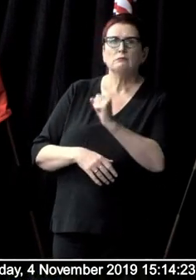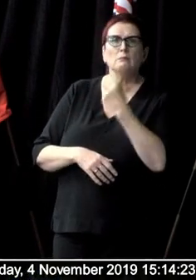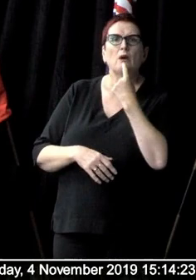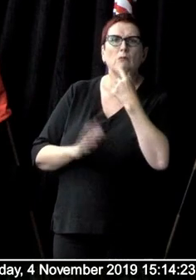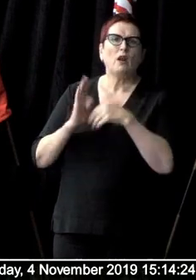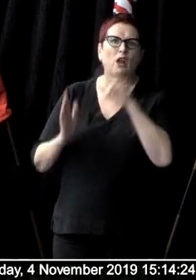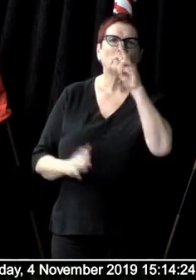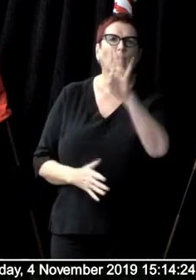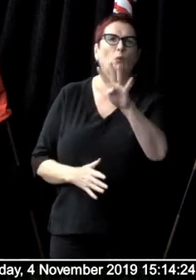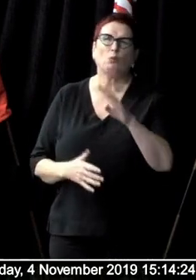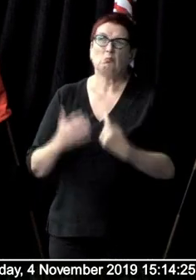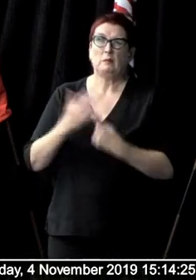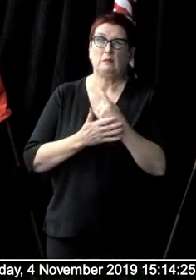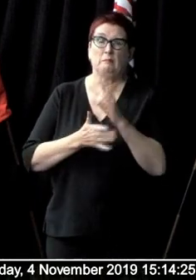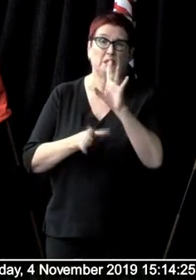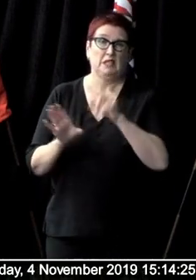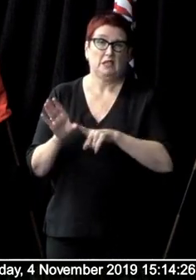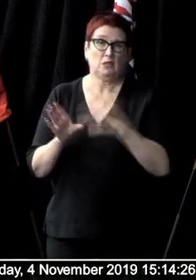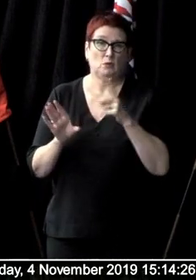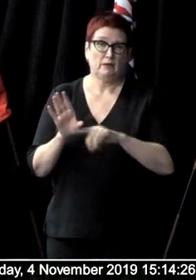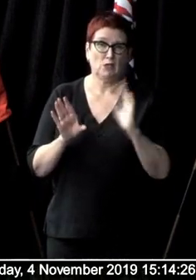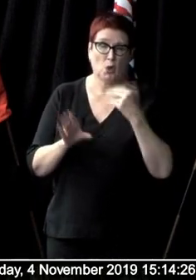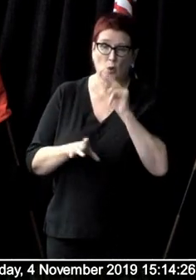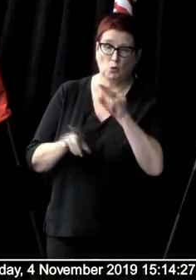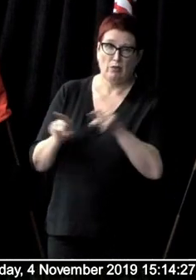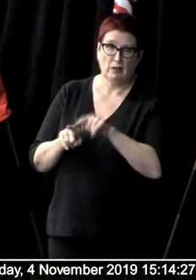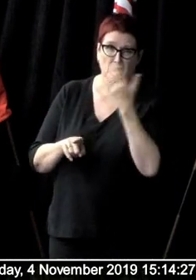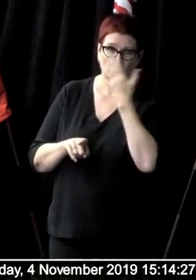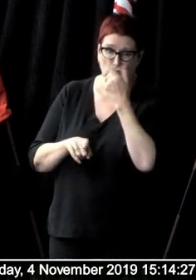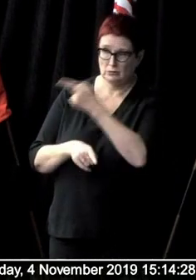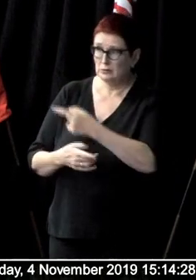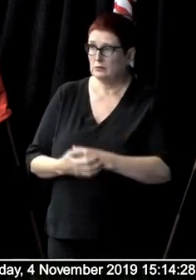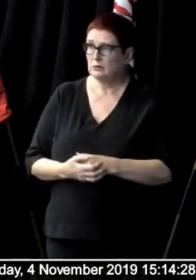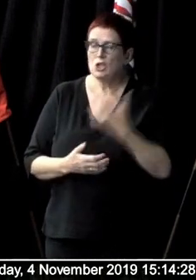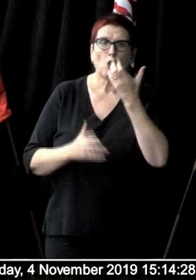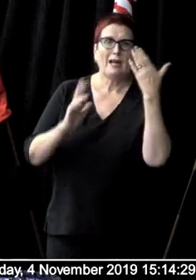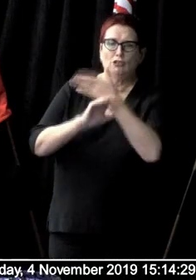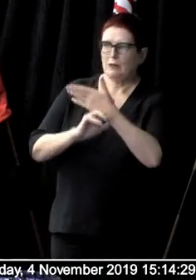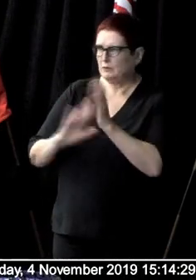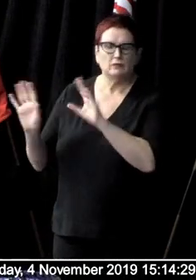So it was probably 10, 12 years ago. Okay. Sorry, I interrupted you. Go ahead? That’s okay.